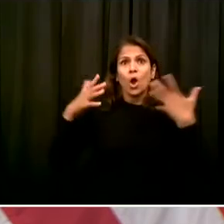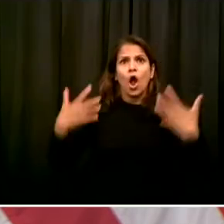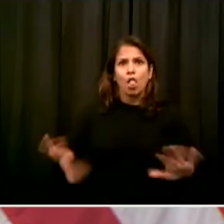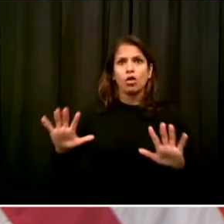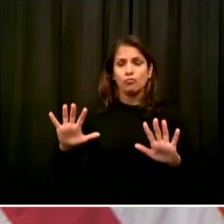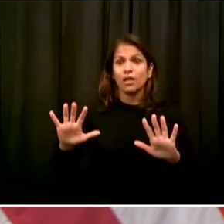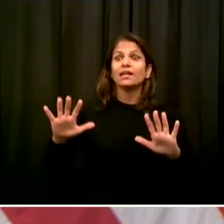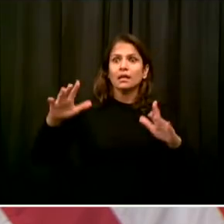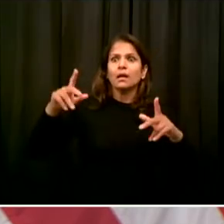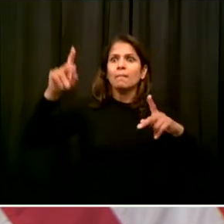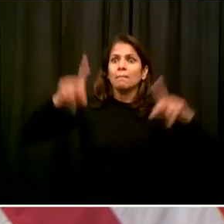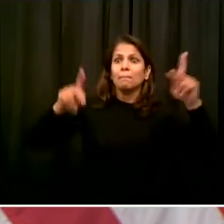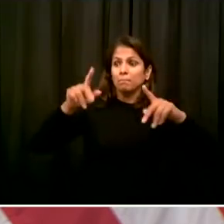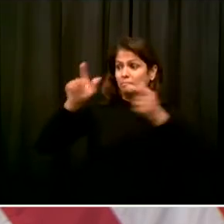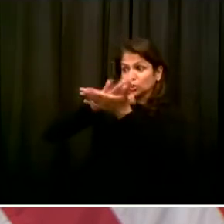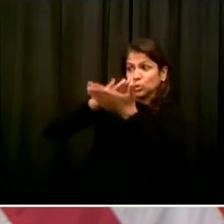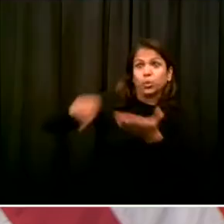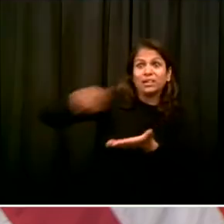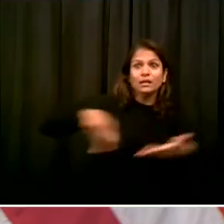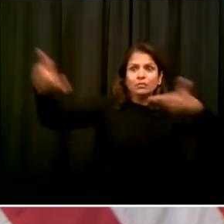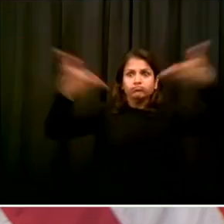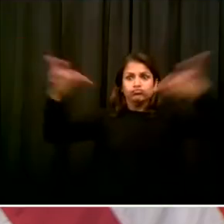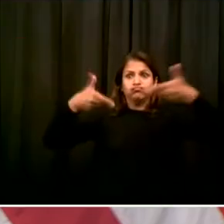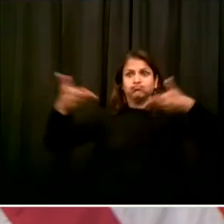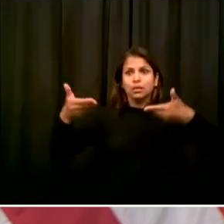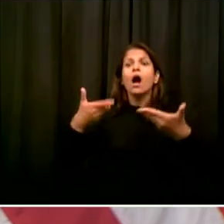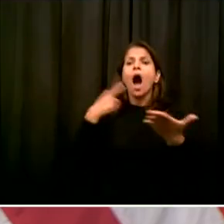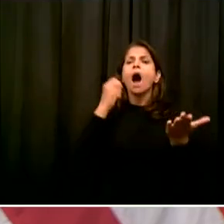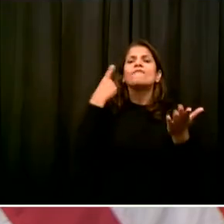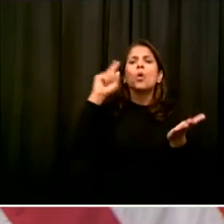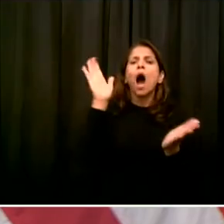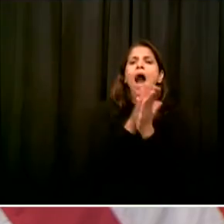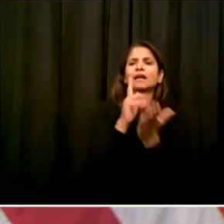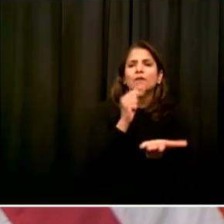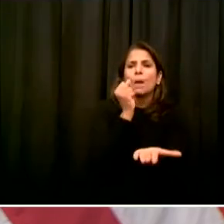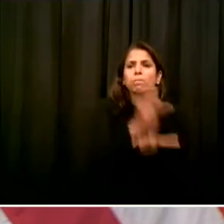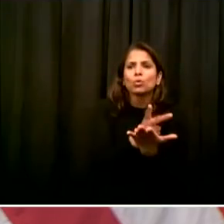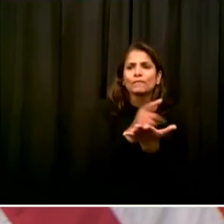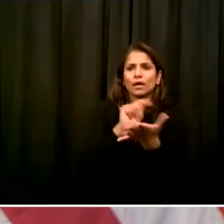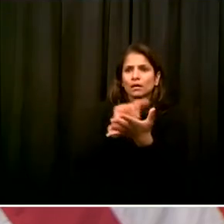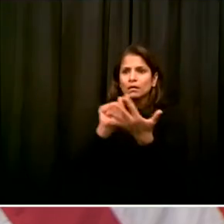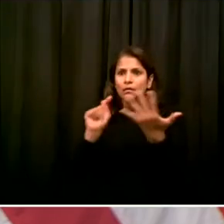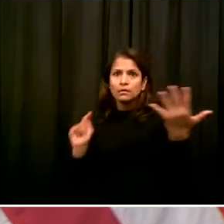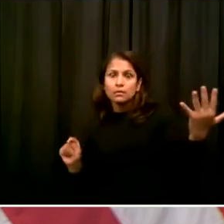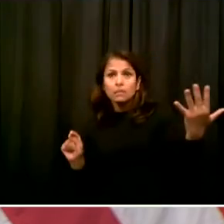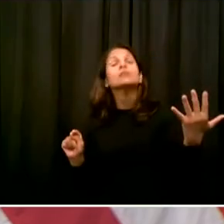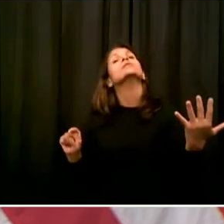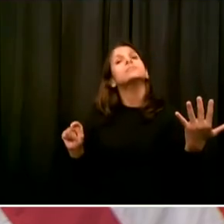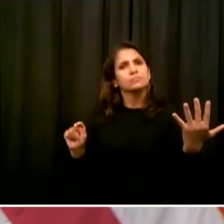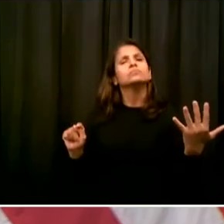ANNOUNCEMENT YESTERDAYS AOF THIS MONDAY WE HAVE 243 SCHOOLS THAT HAVE SUBMITTED APPLICATIONS FOR OUTDOOR